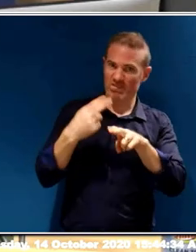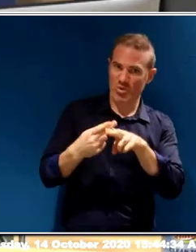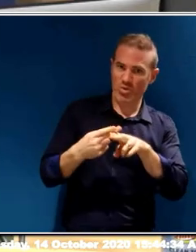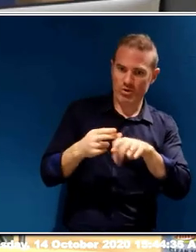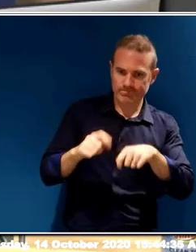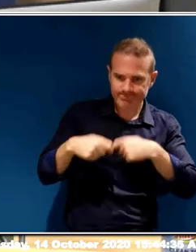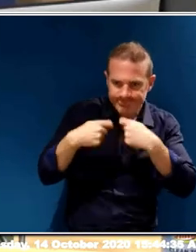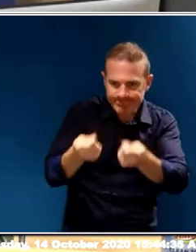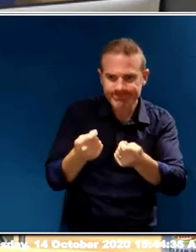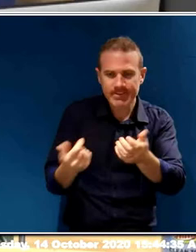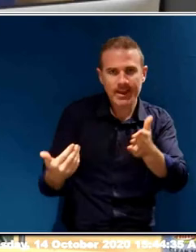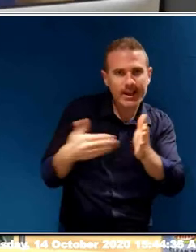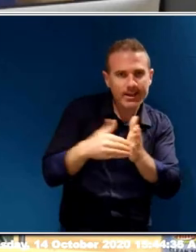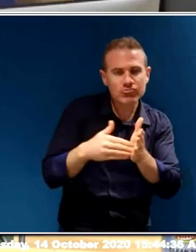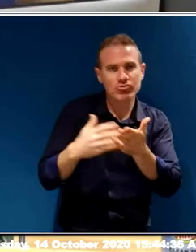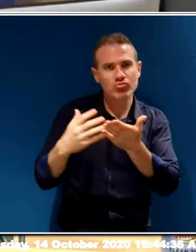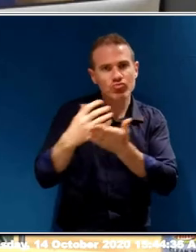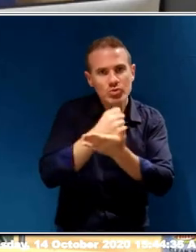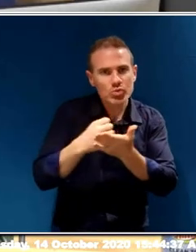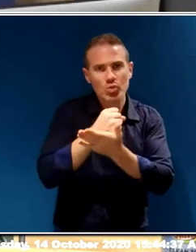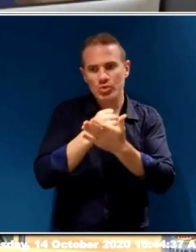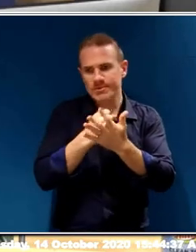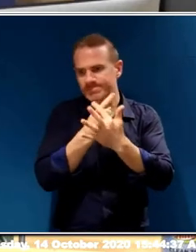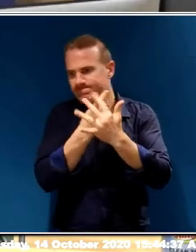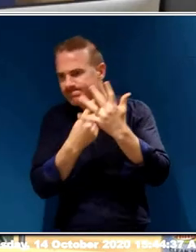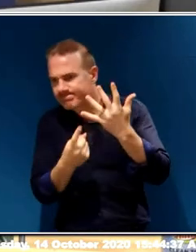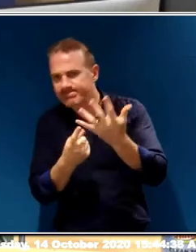whatever supports are needed for that student.